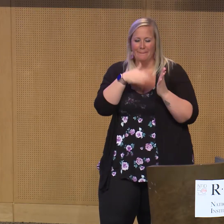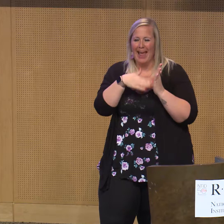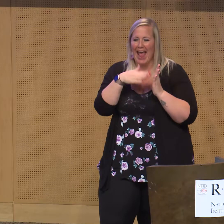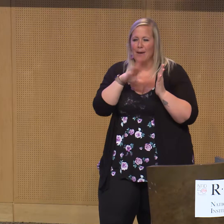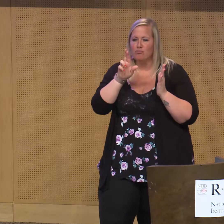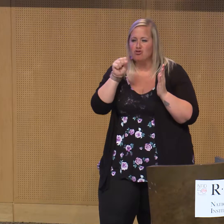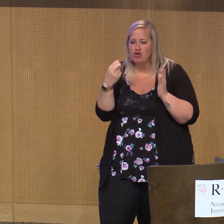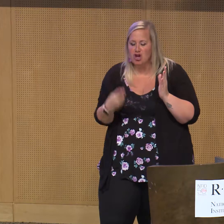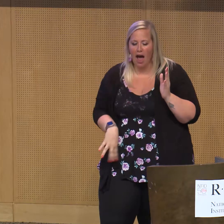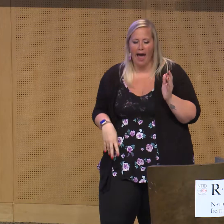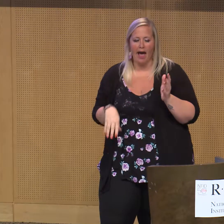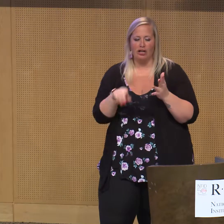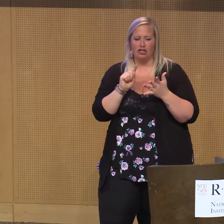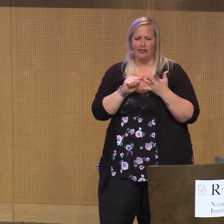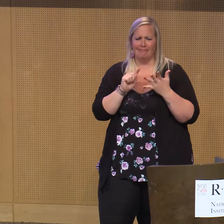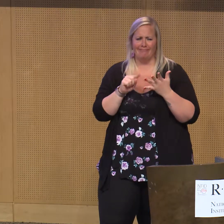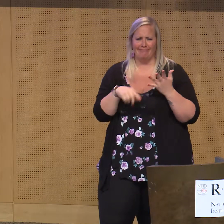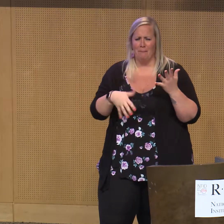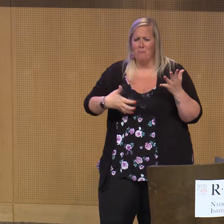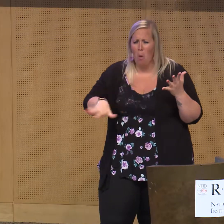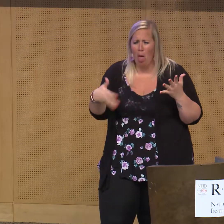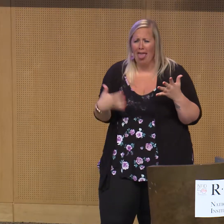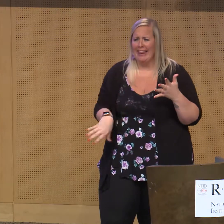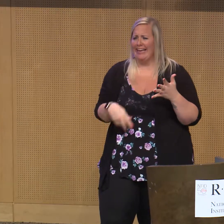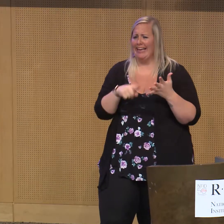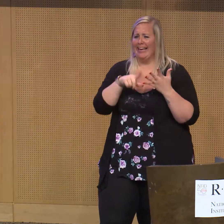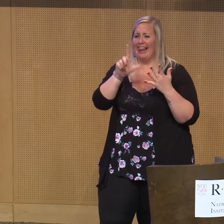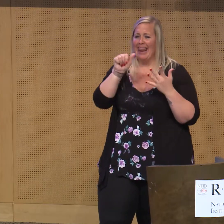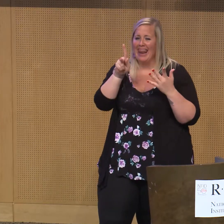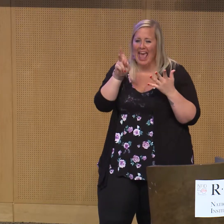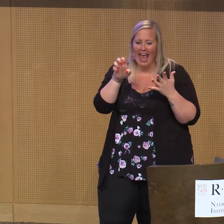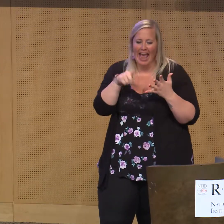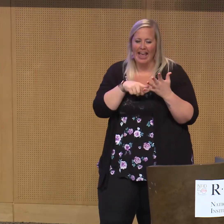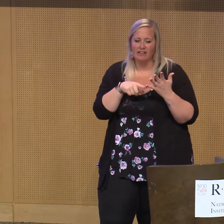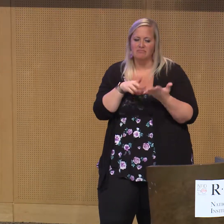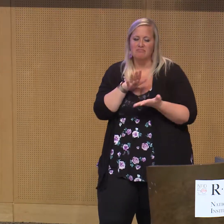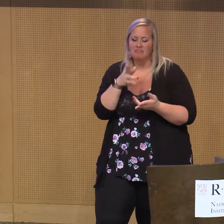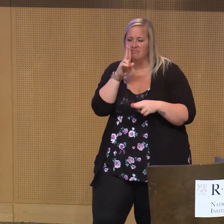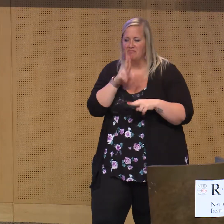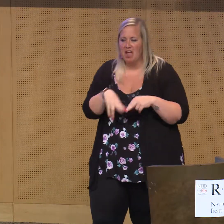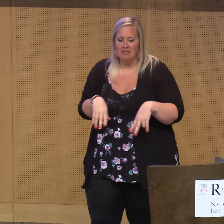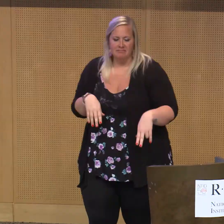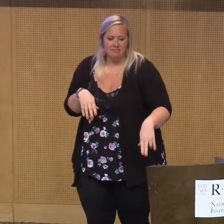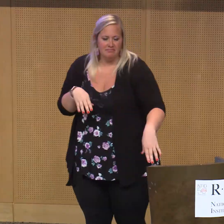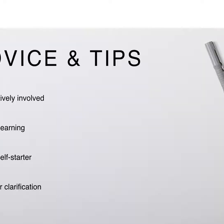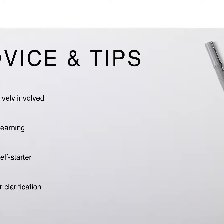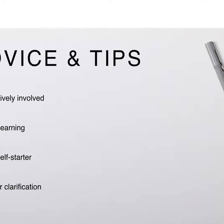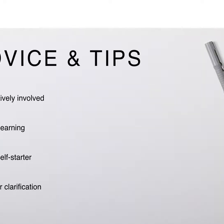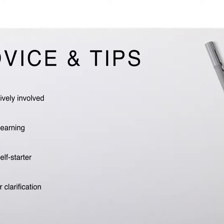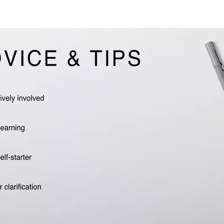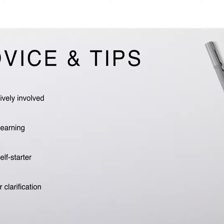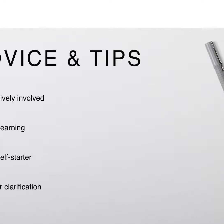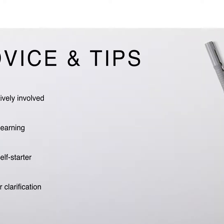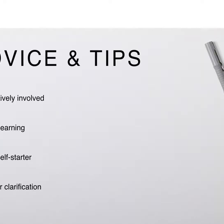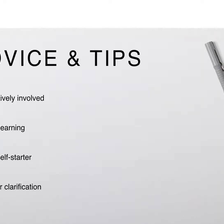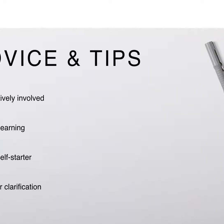or like painting activities, bowling. We've gone to the lake together. It's fun.